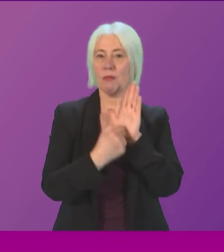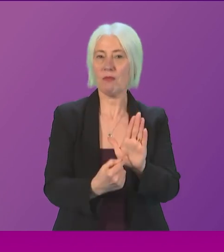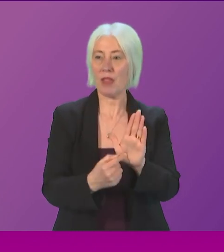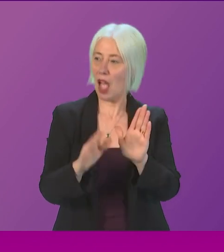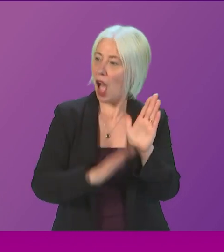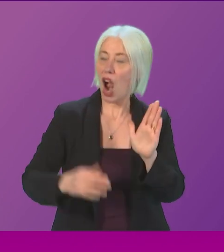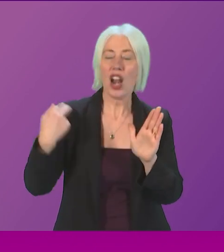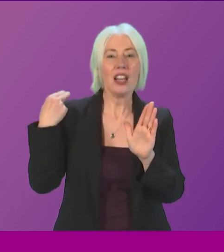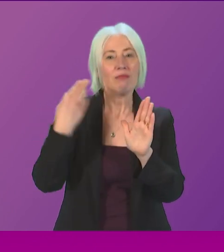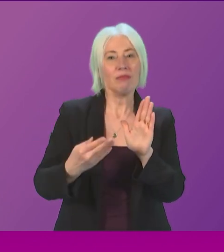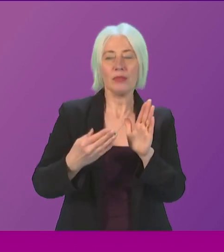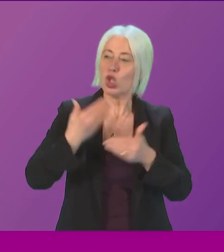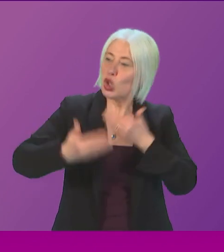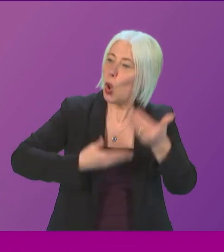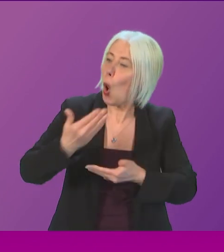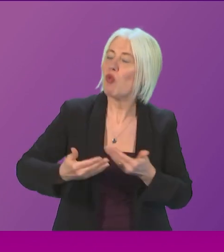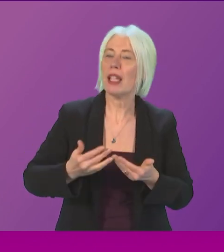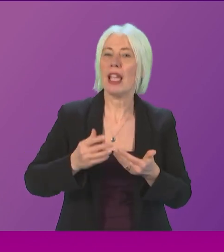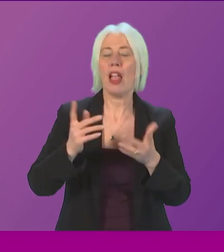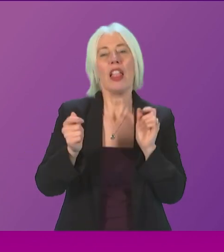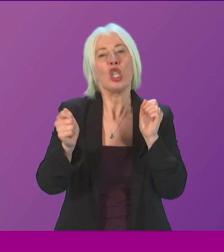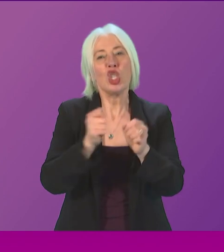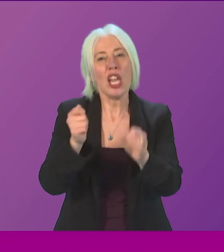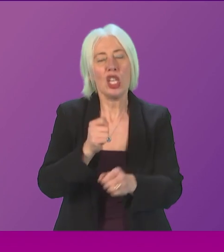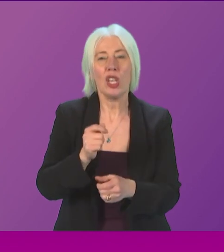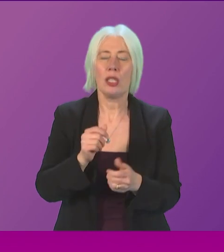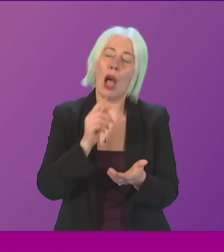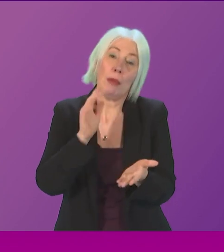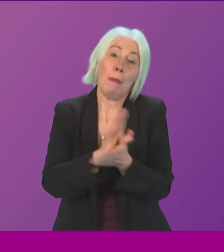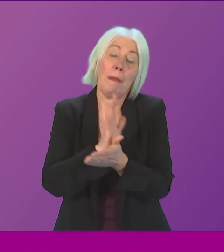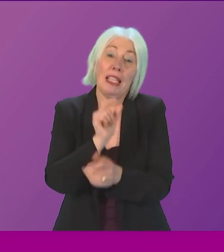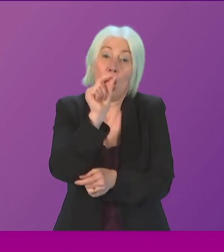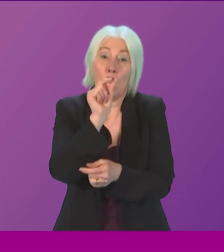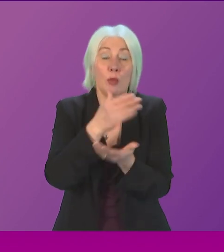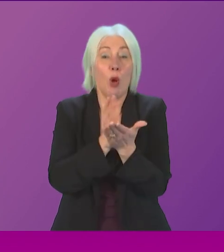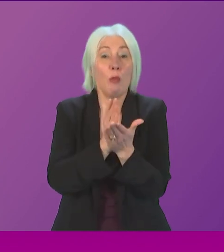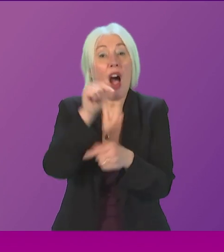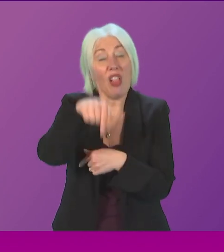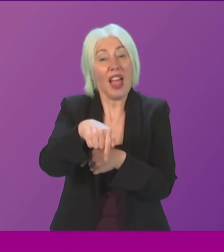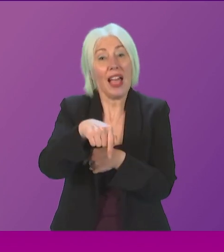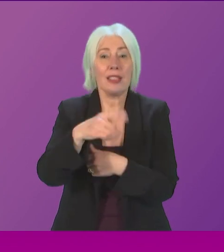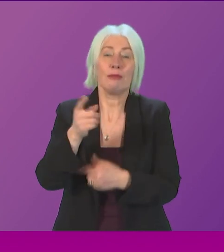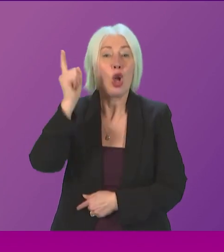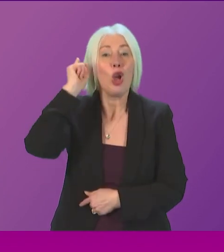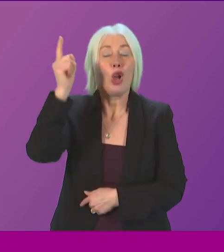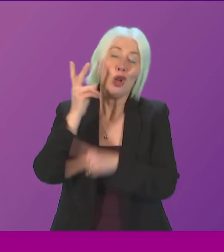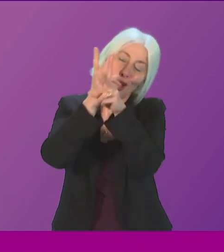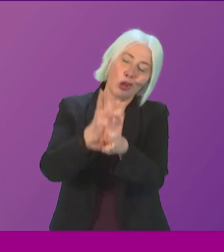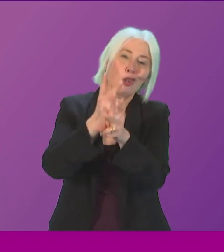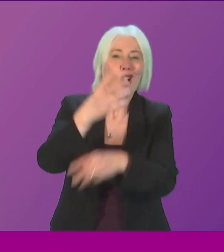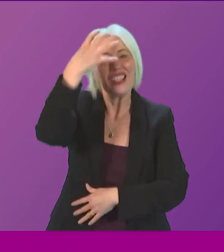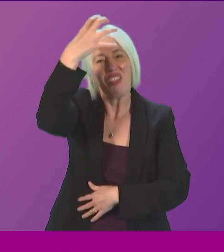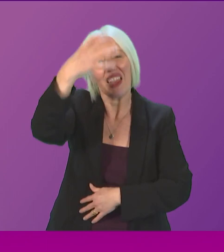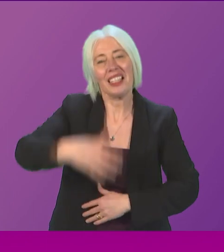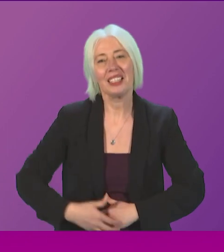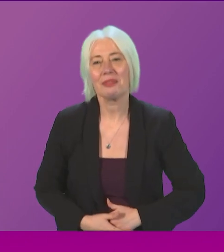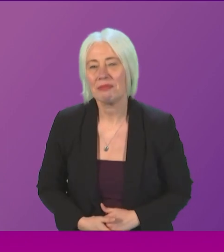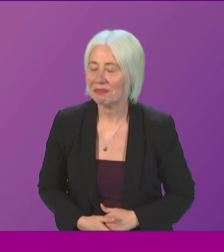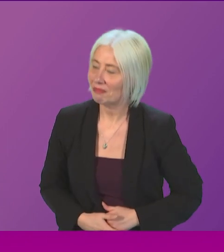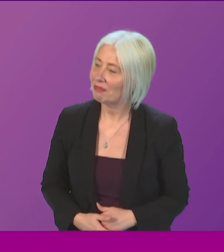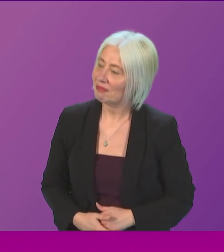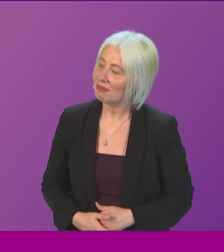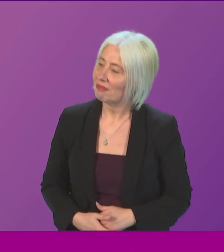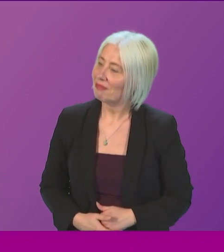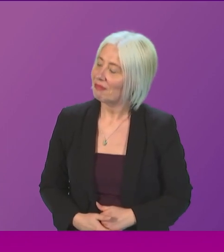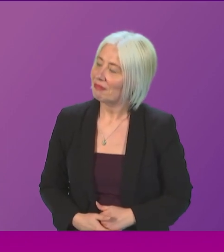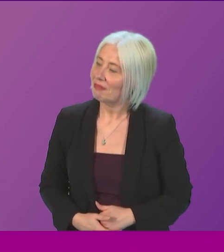turning of the page—and I was very glad to have been a tiny part of that.